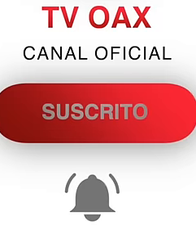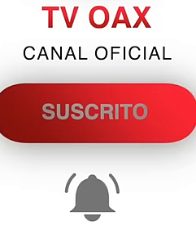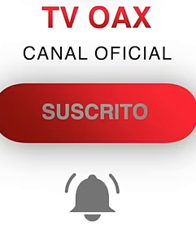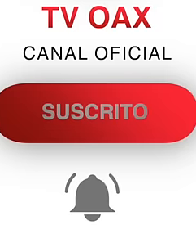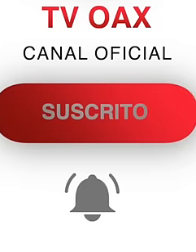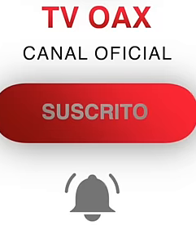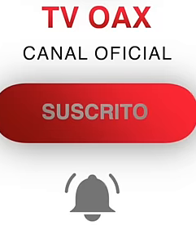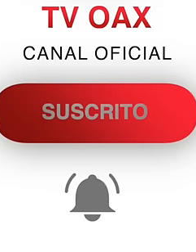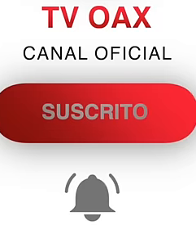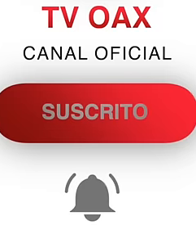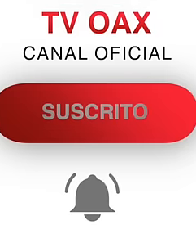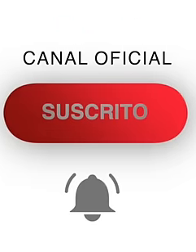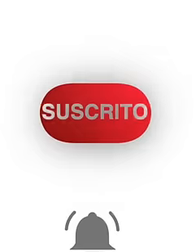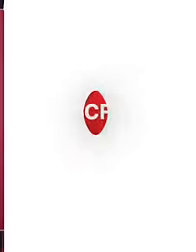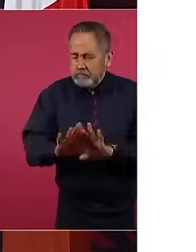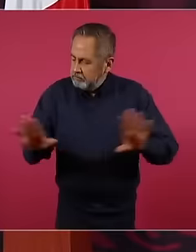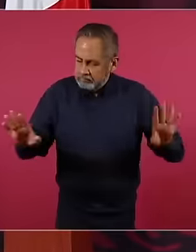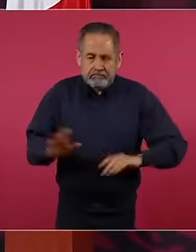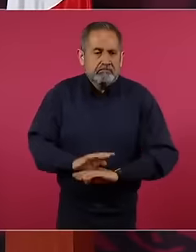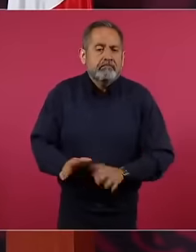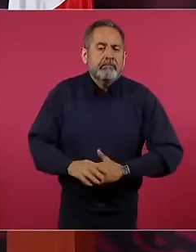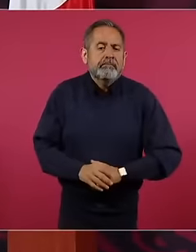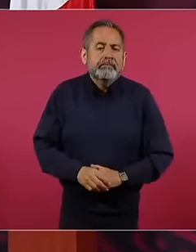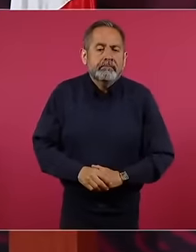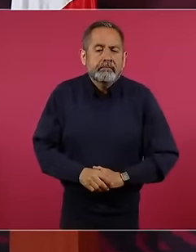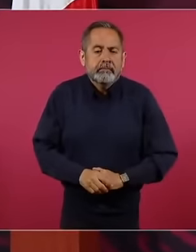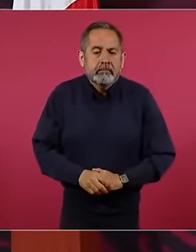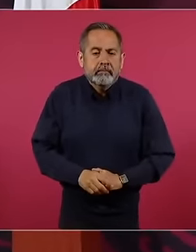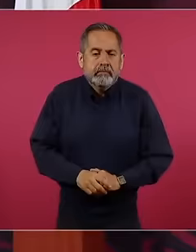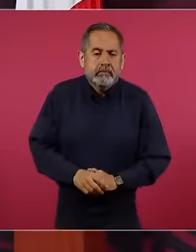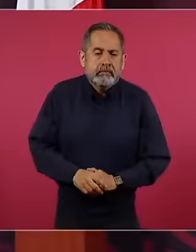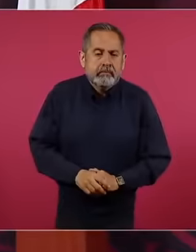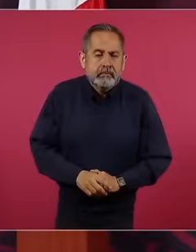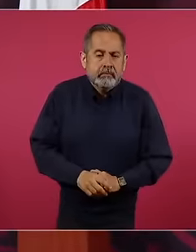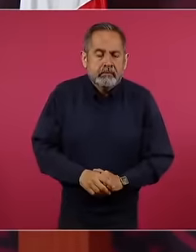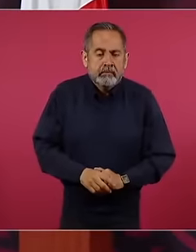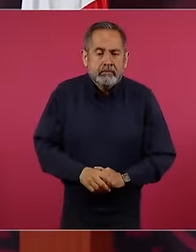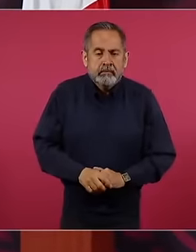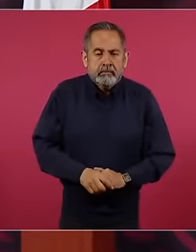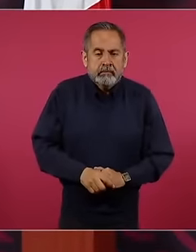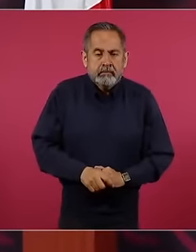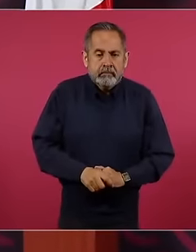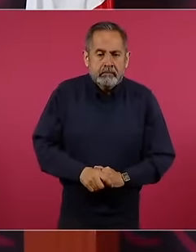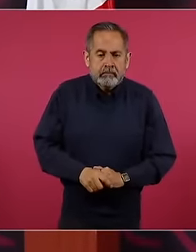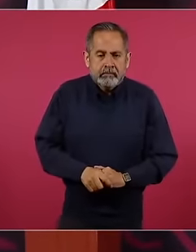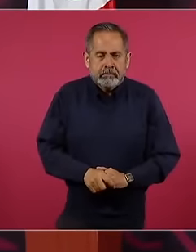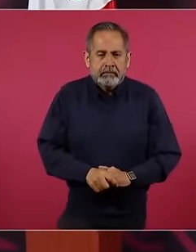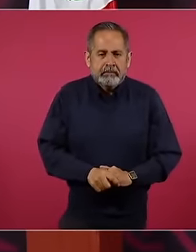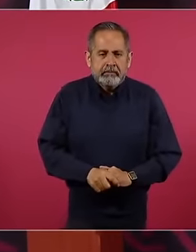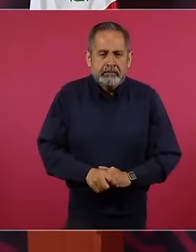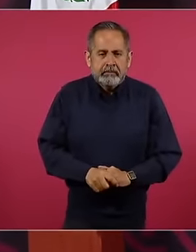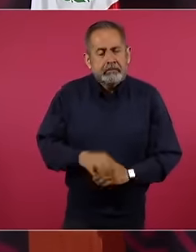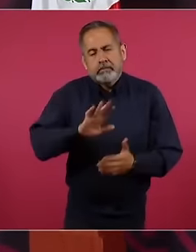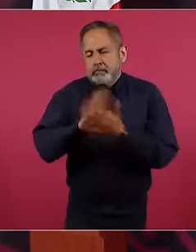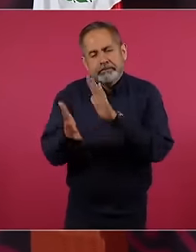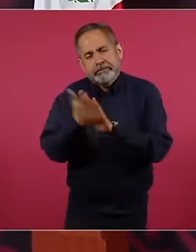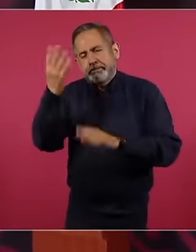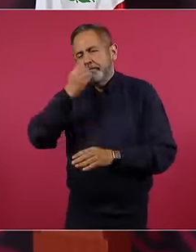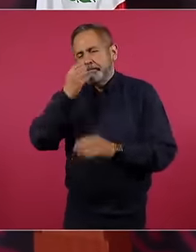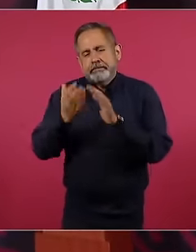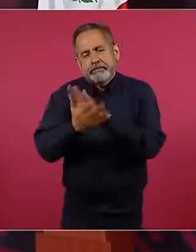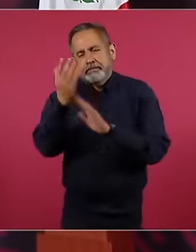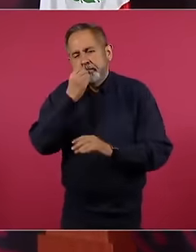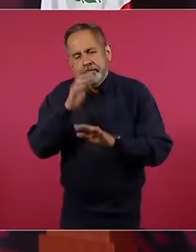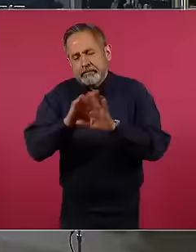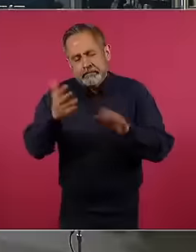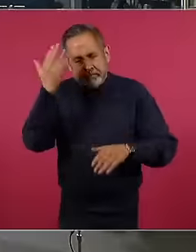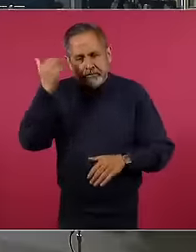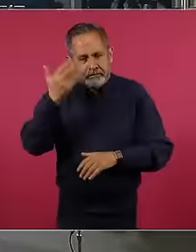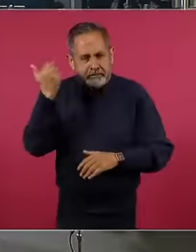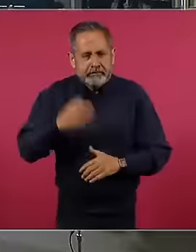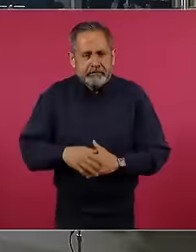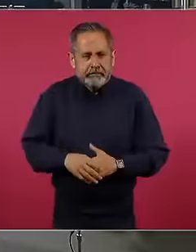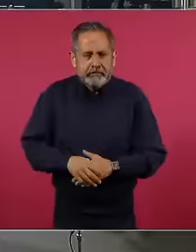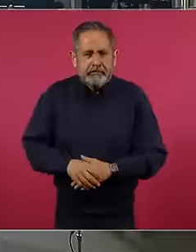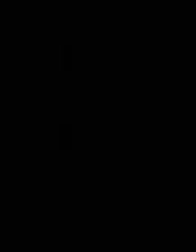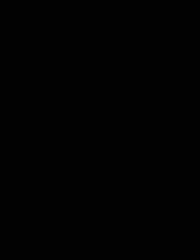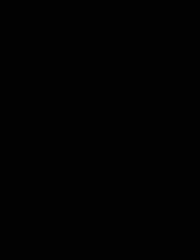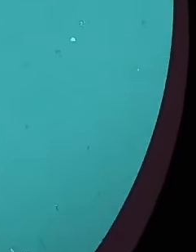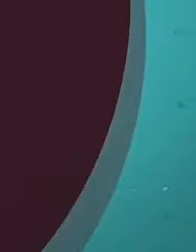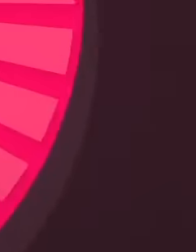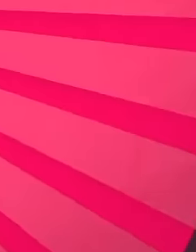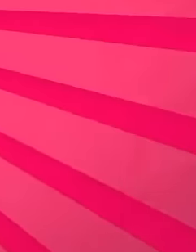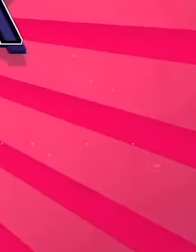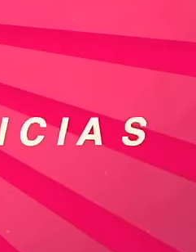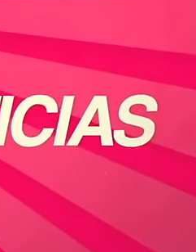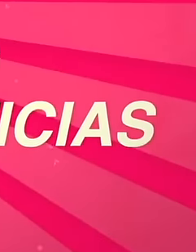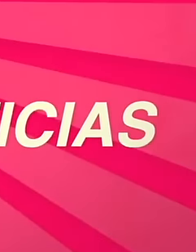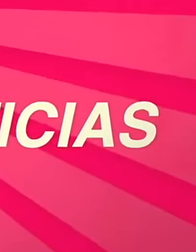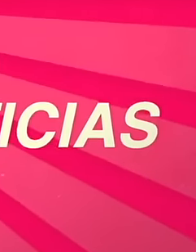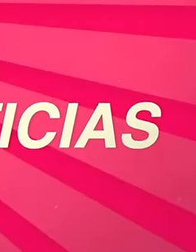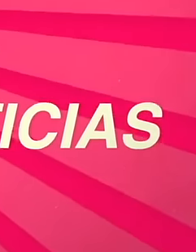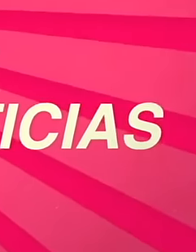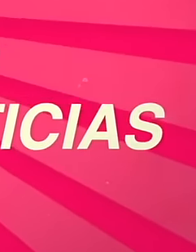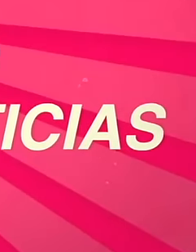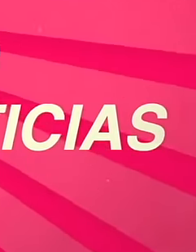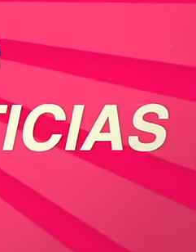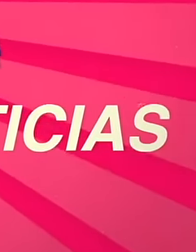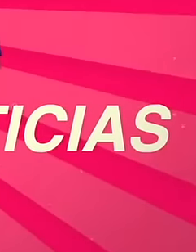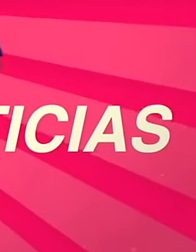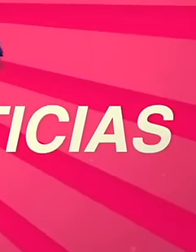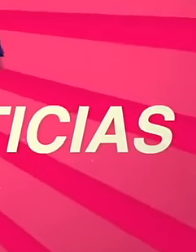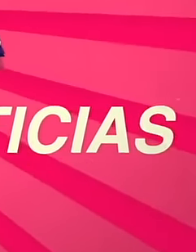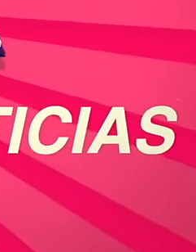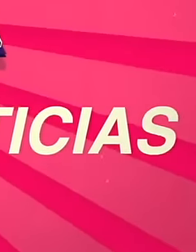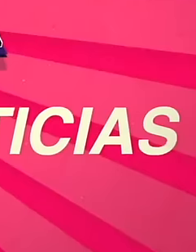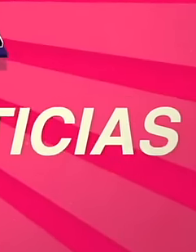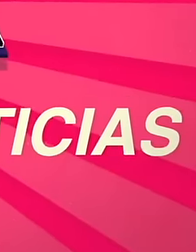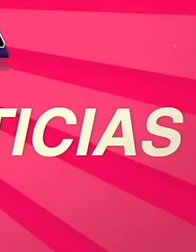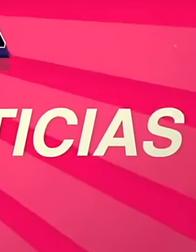now and let's unite